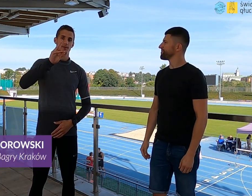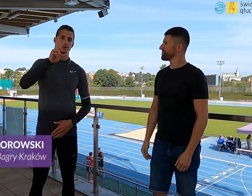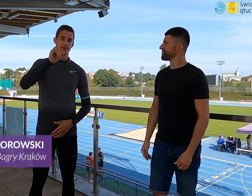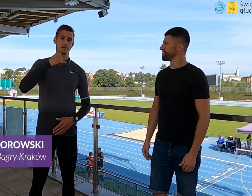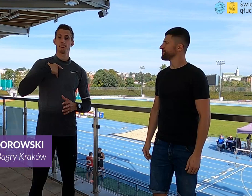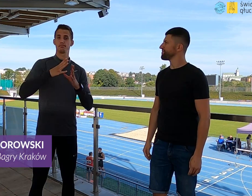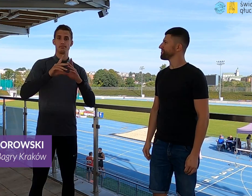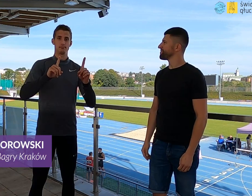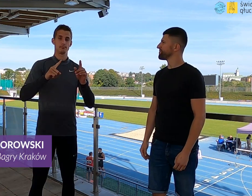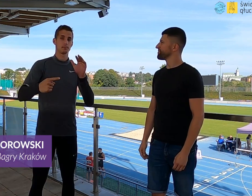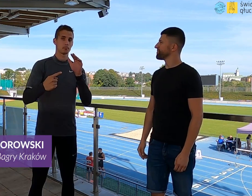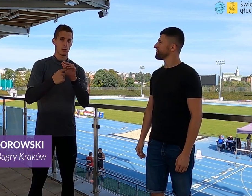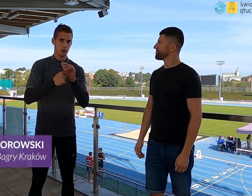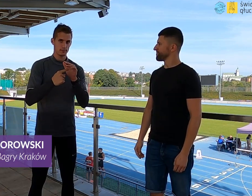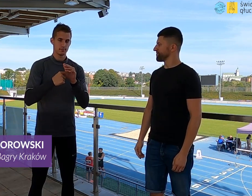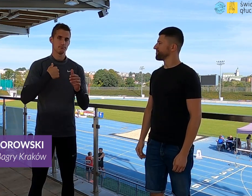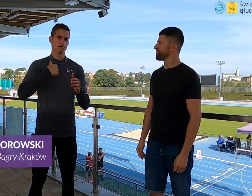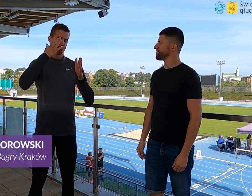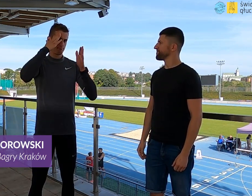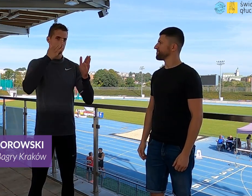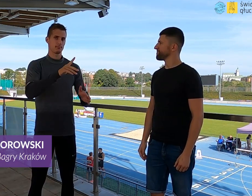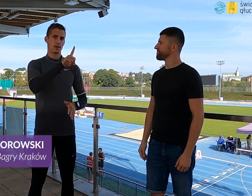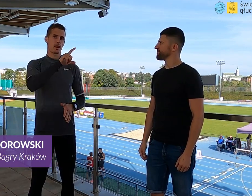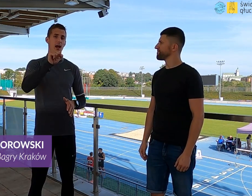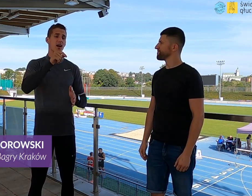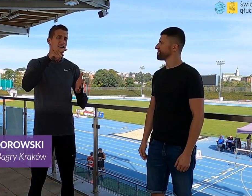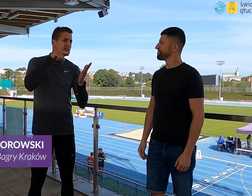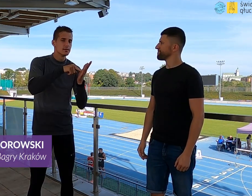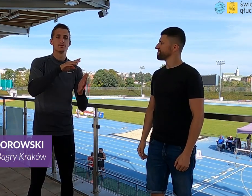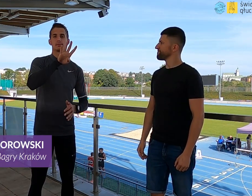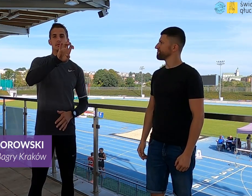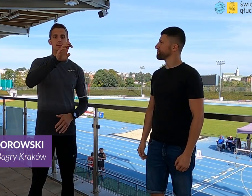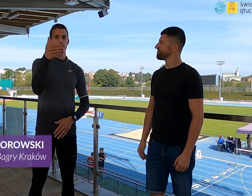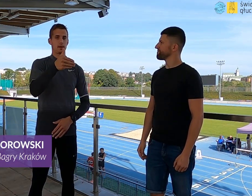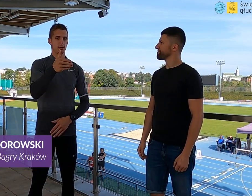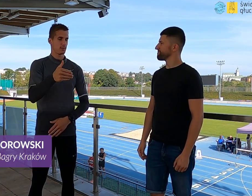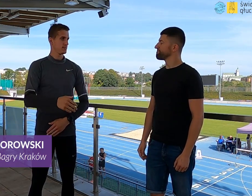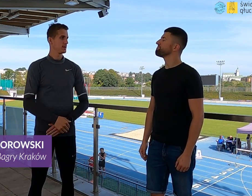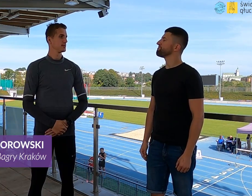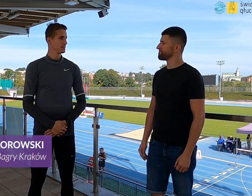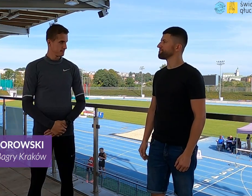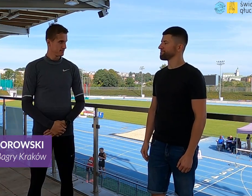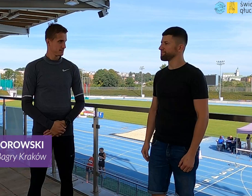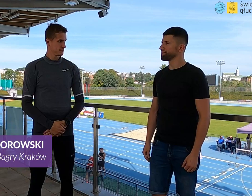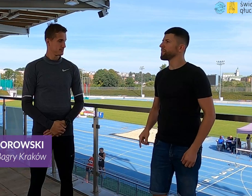My sign name is Borowik. I am a track and field athlete and mainly focus on running the 400 meters. 28 00:03:12,826 --> 00:03:15,318 — What successes have you achieved in these Polish Championships?